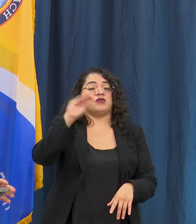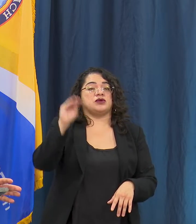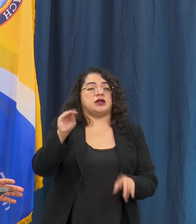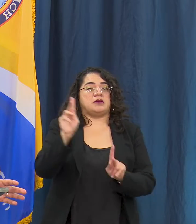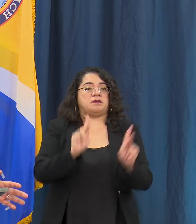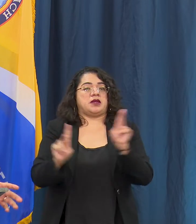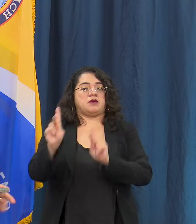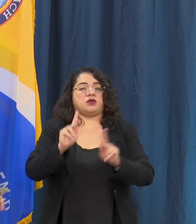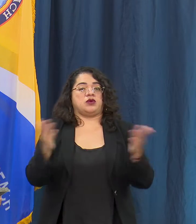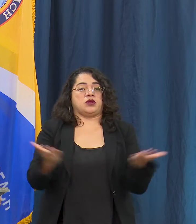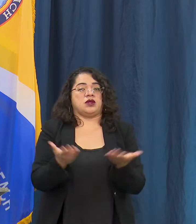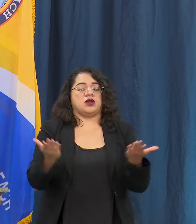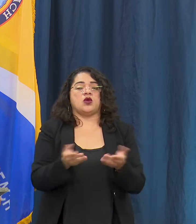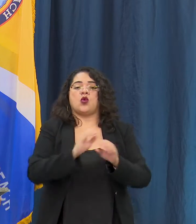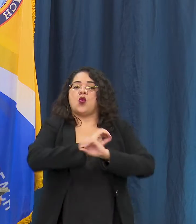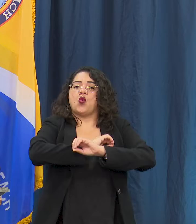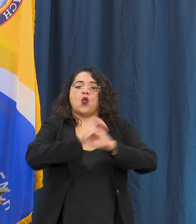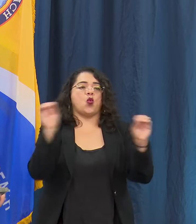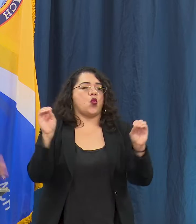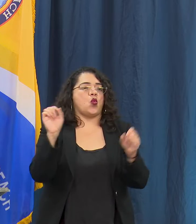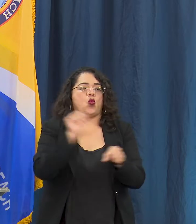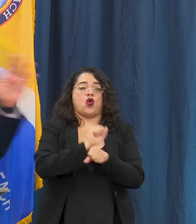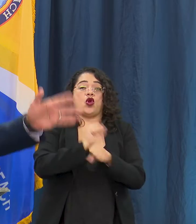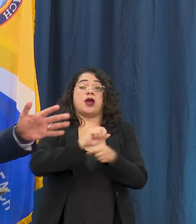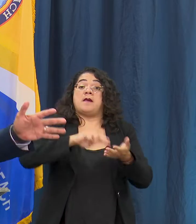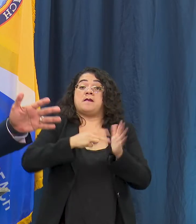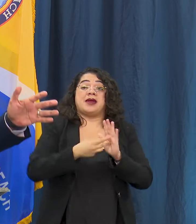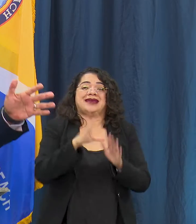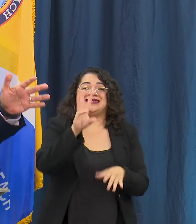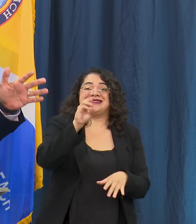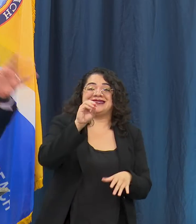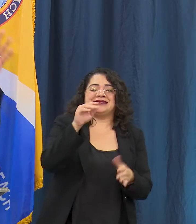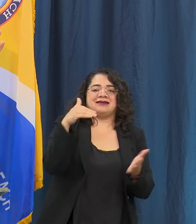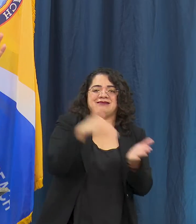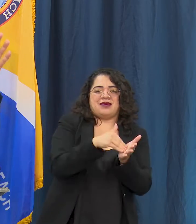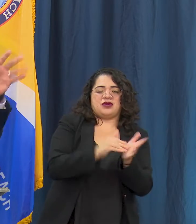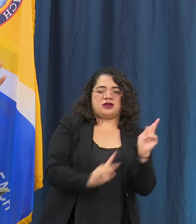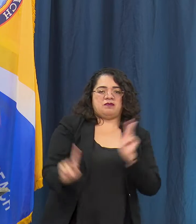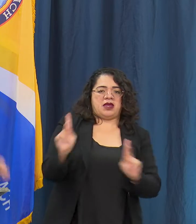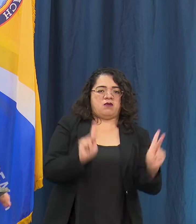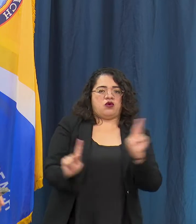unemployment or unemployed. That was prior to the unrest that's happening